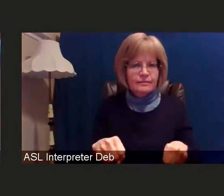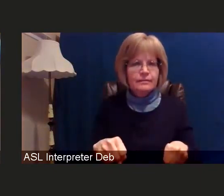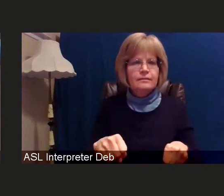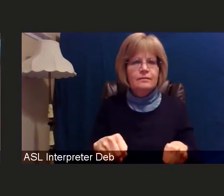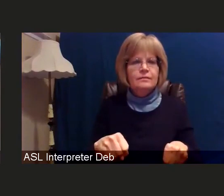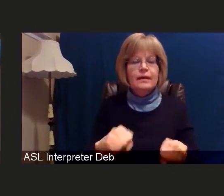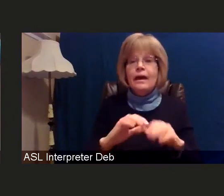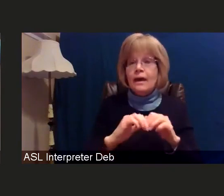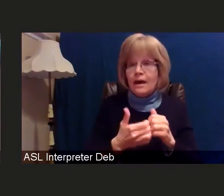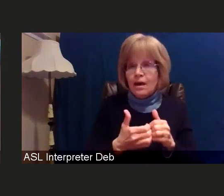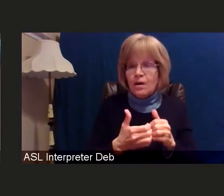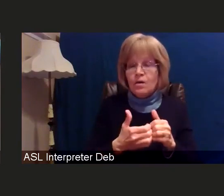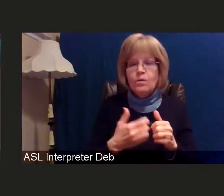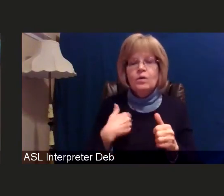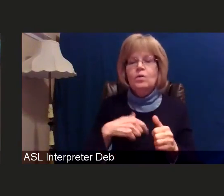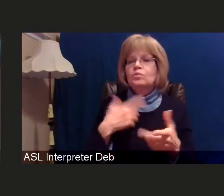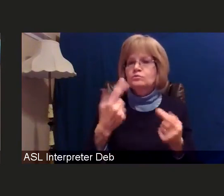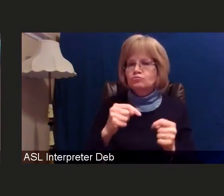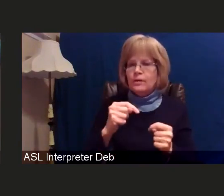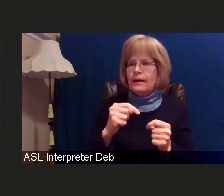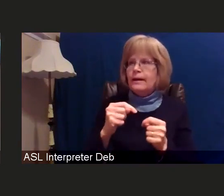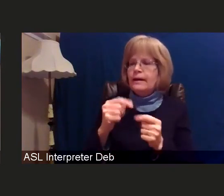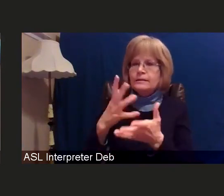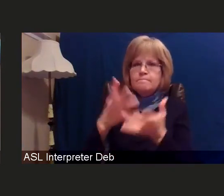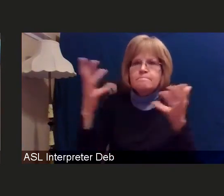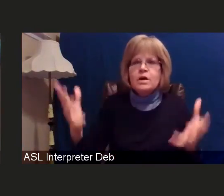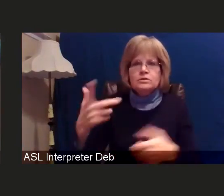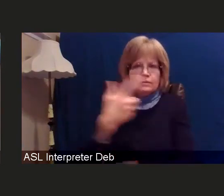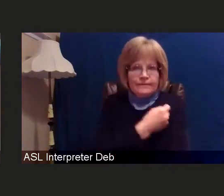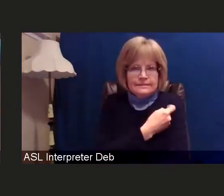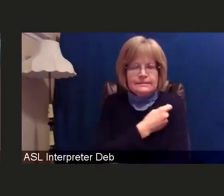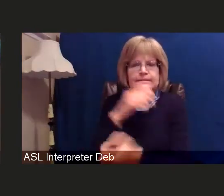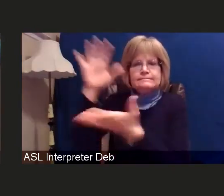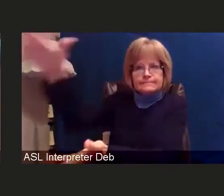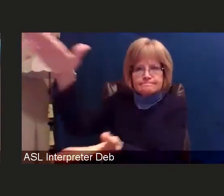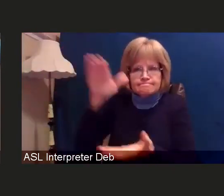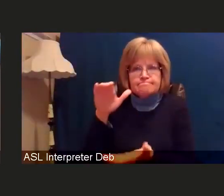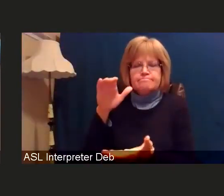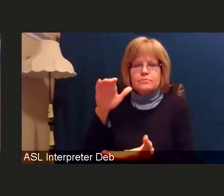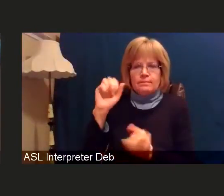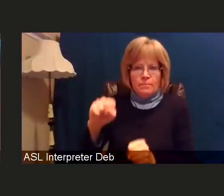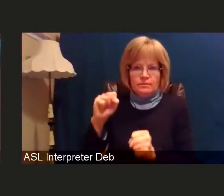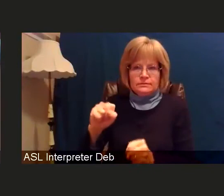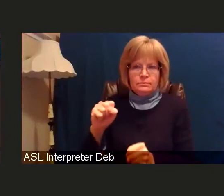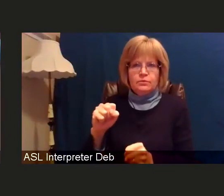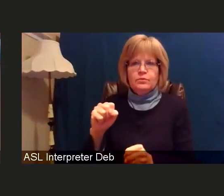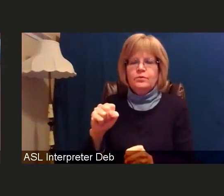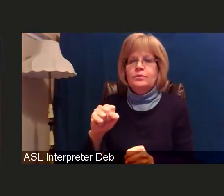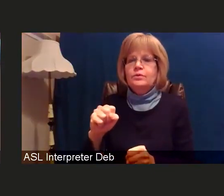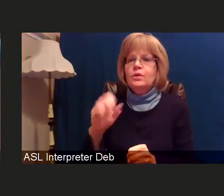that we can secure as much vaccine as possible. And I tell you that we will continue to do our best